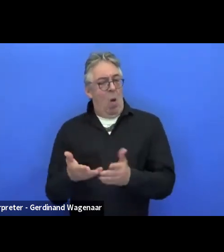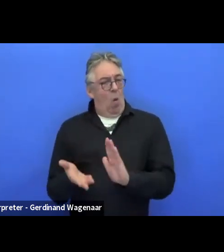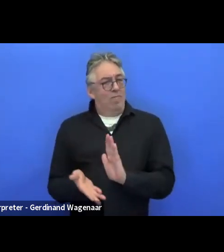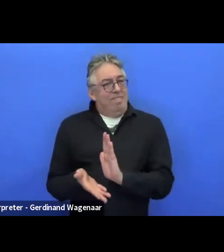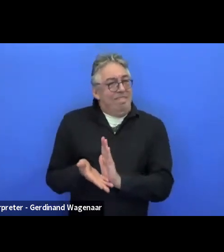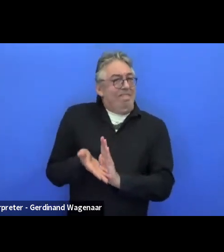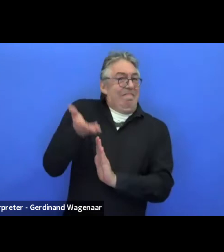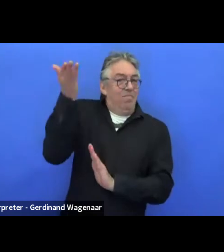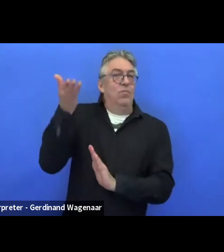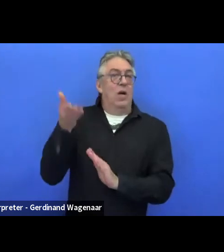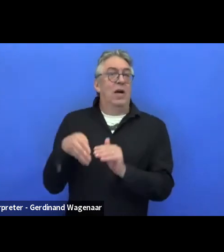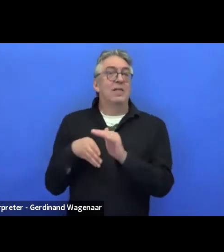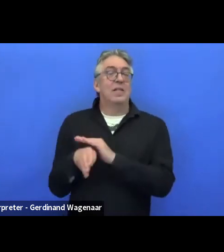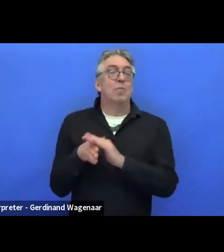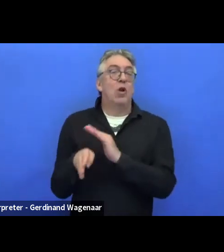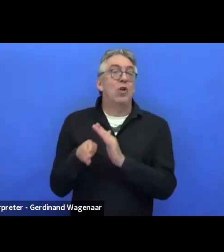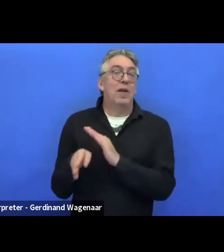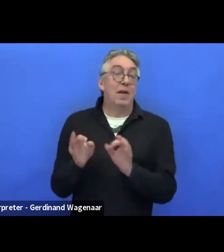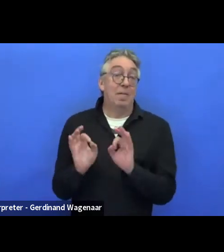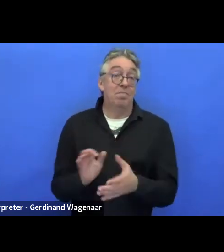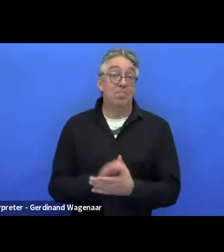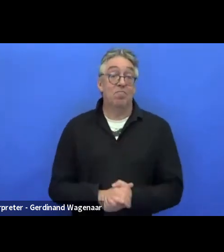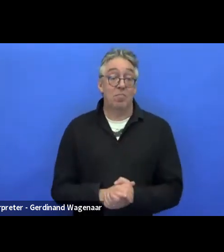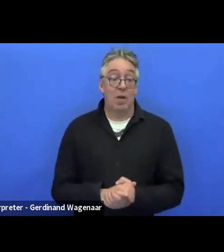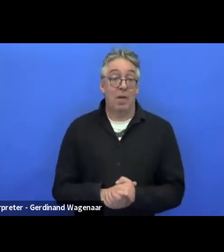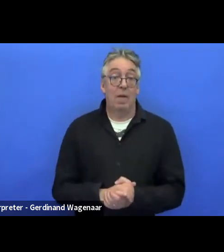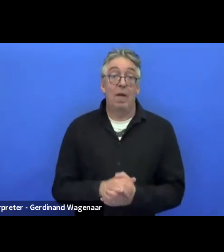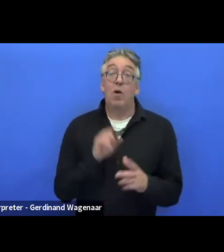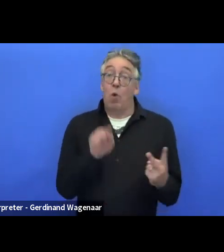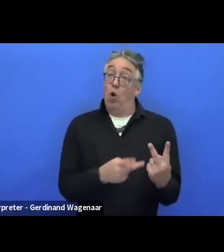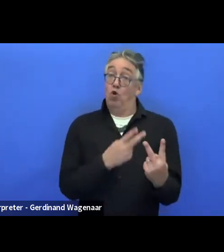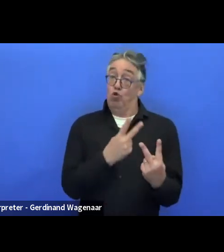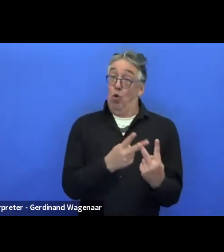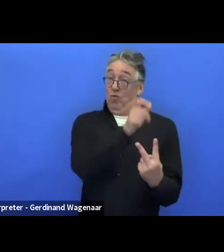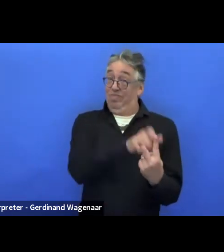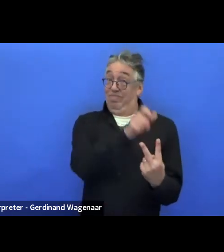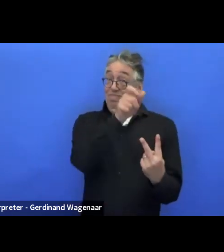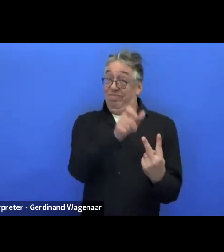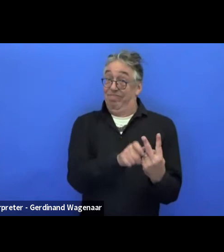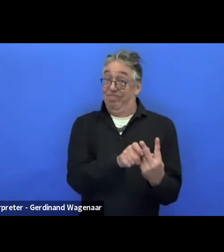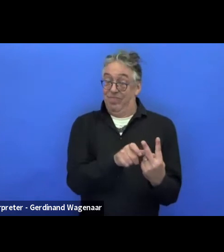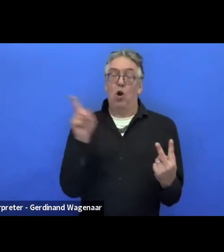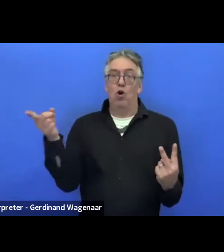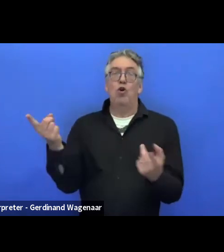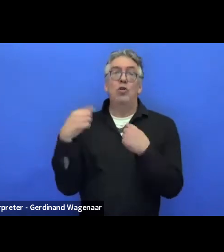and in concrete cases, they propose for people to be able to sit tests from home.